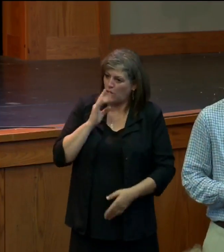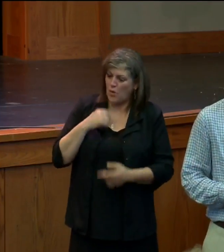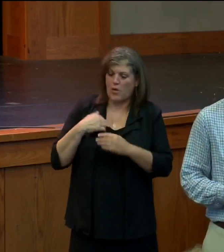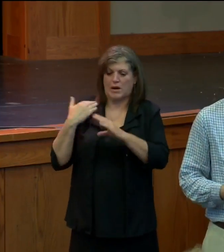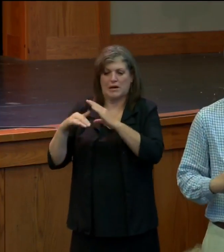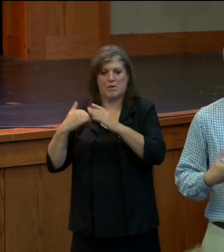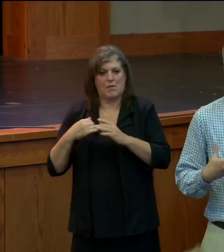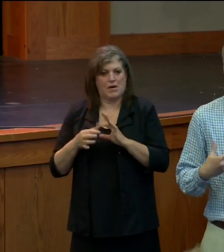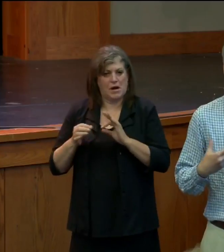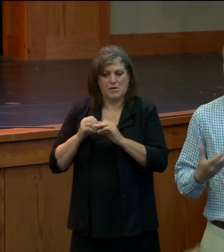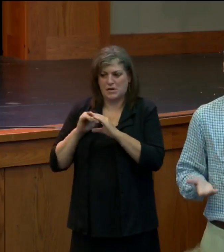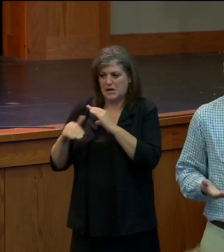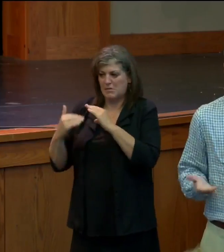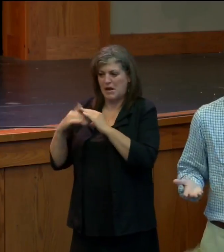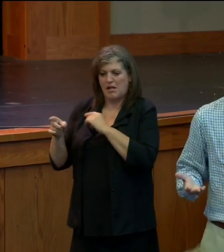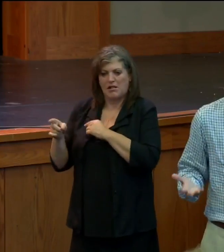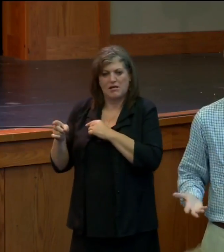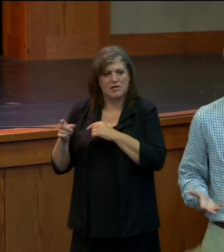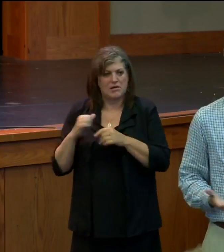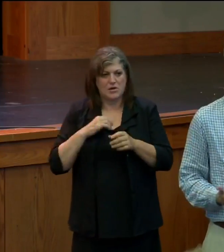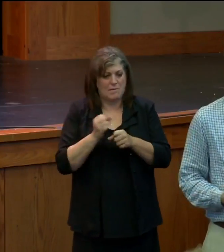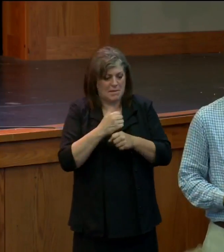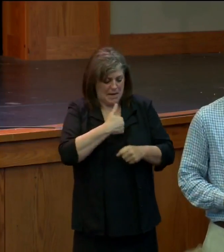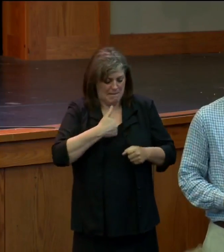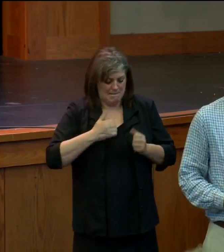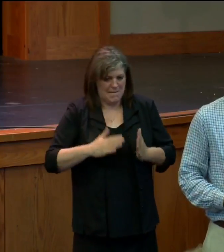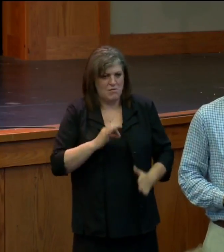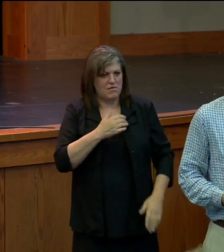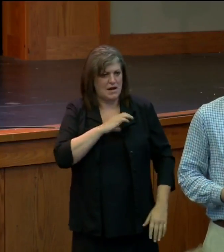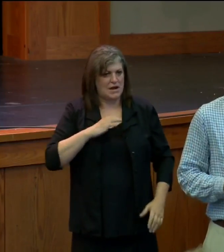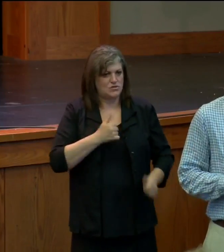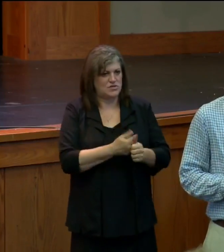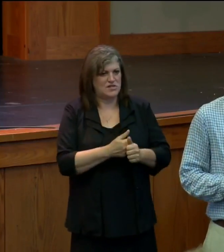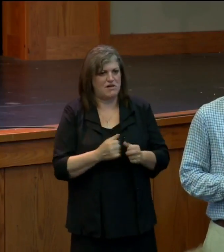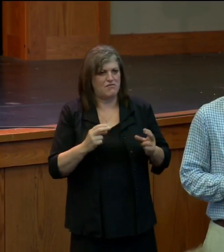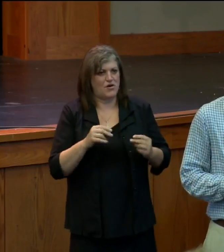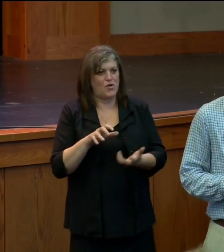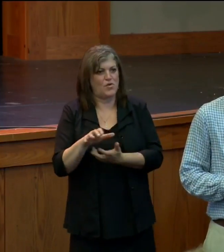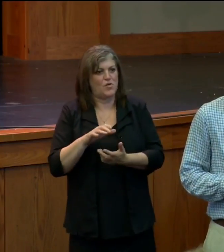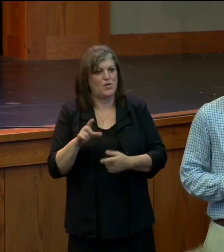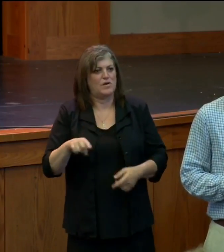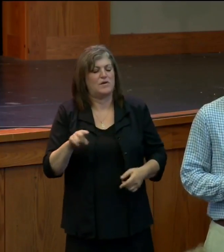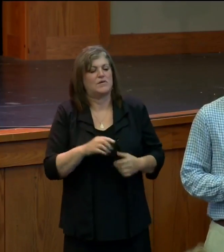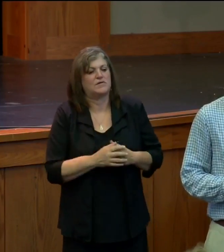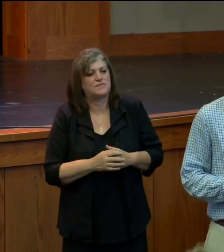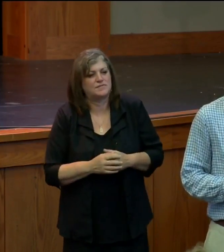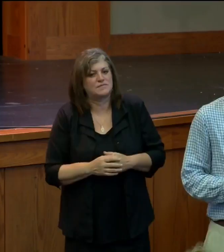COUNCILMEMBER BUT THAT DOESN'T MAKE ME A MEMBER OF THE COUNCIL.